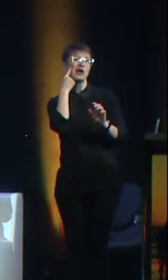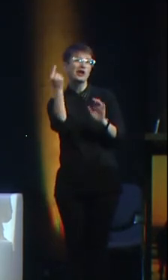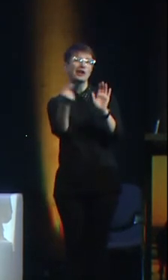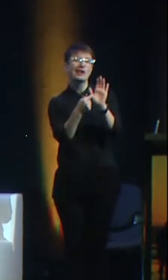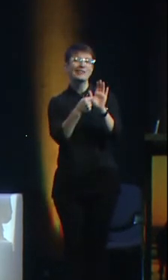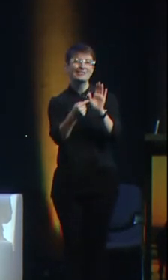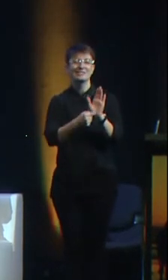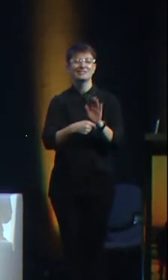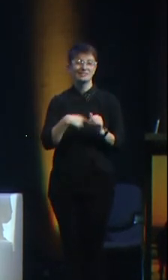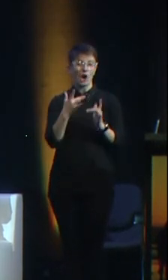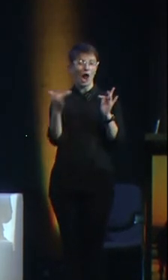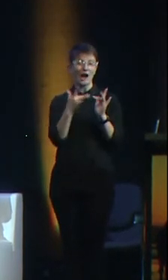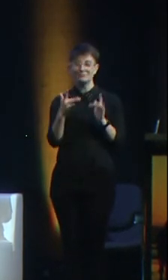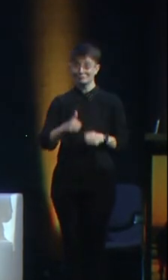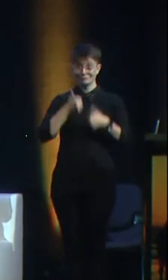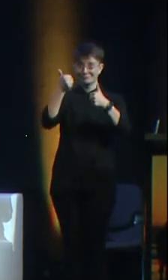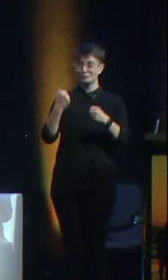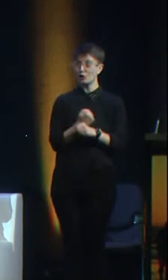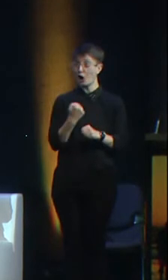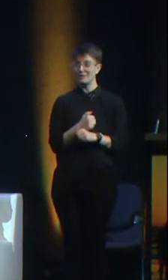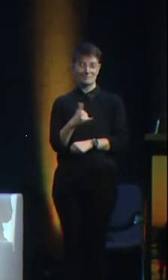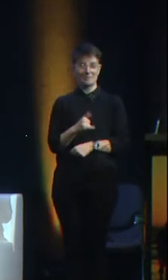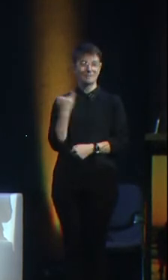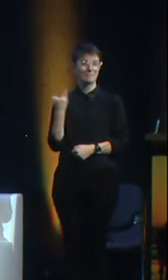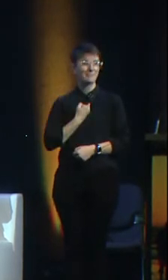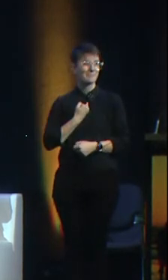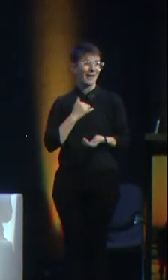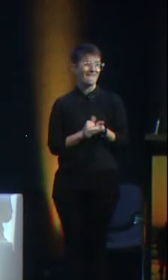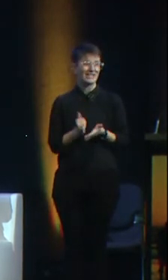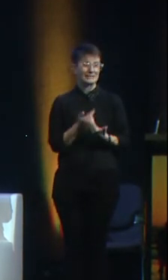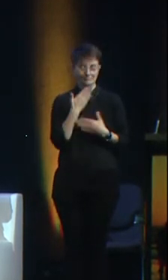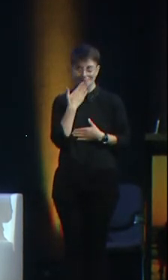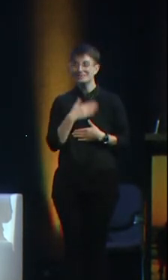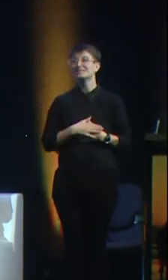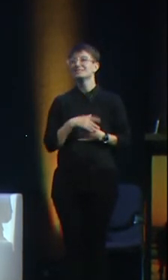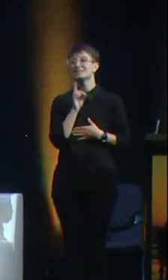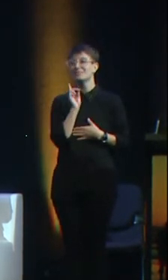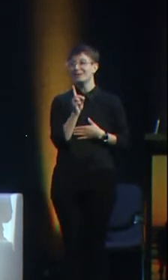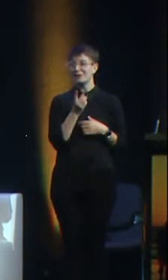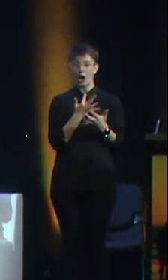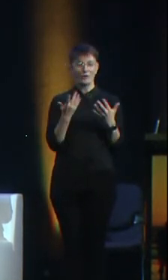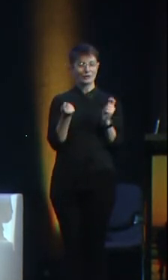look, it's a really cool job and we'll have a lot of change management process and that